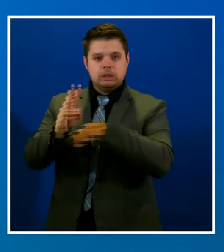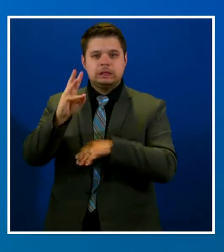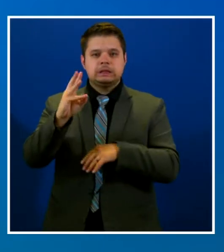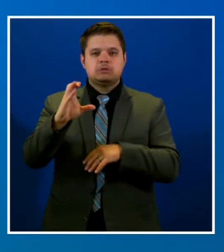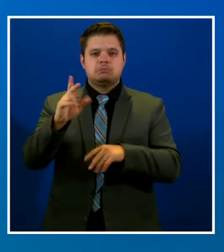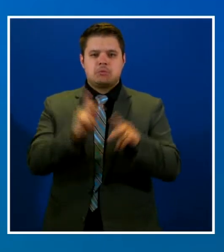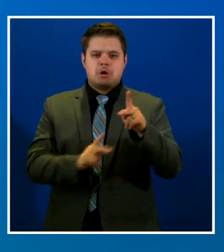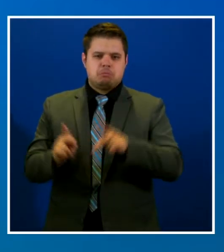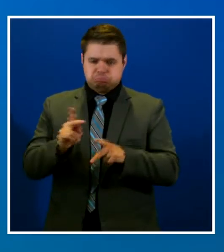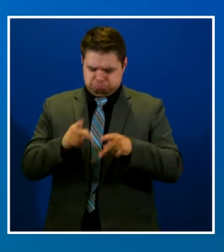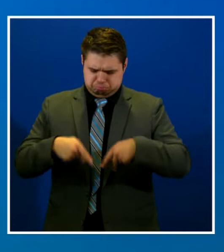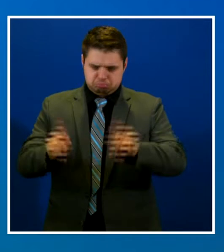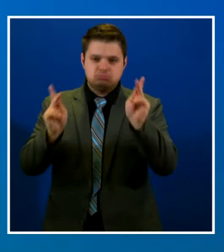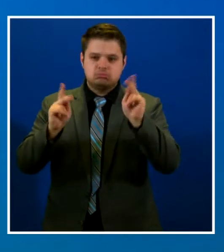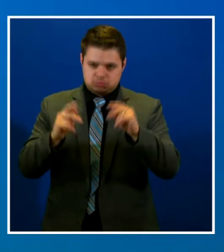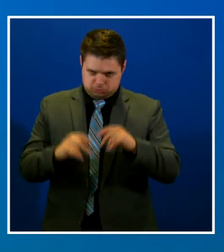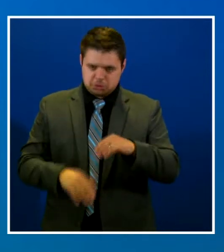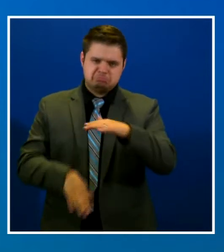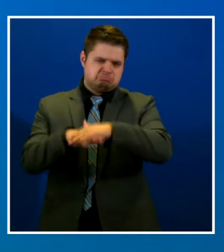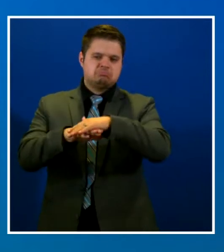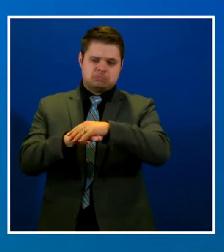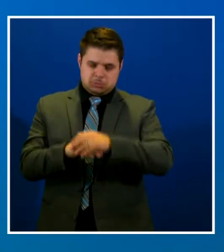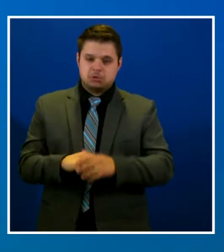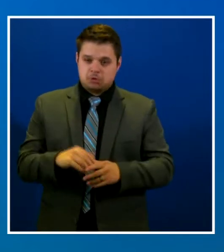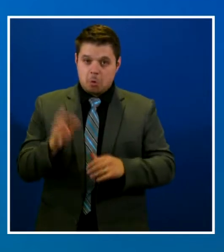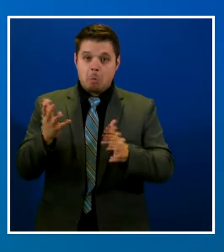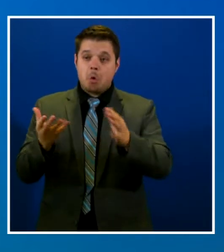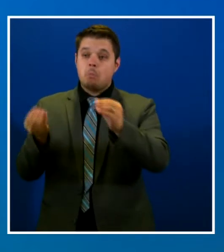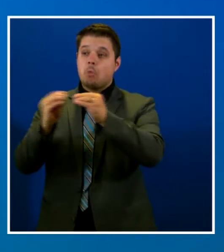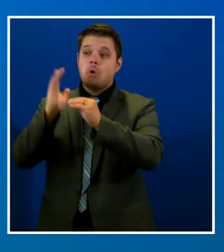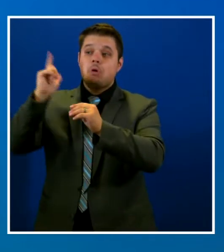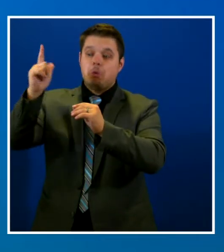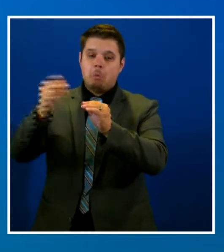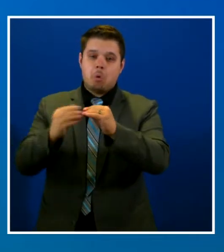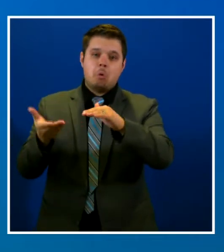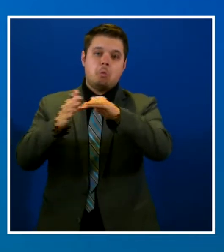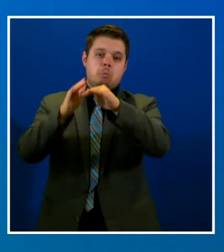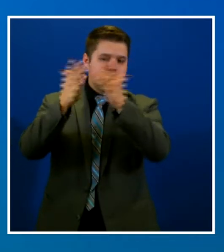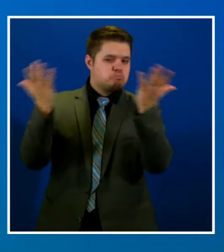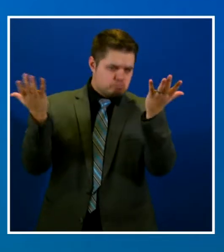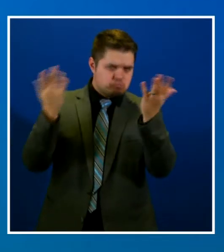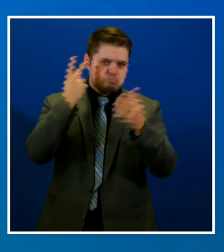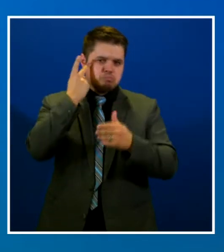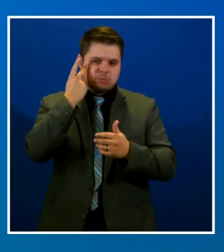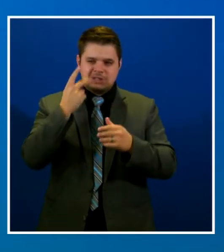additional days may be added in the coming weeks. If that vaccine doses are made available.